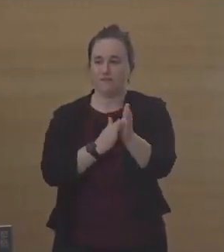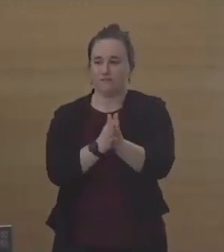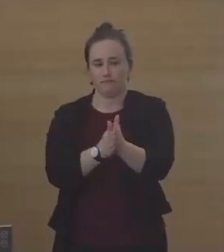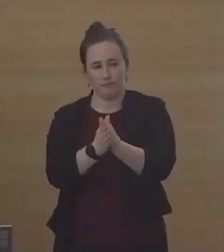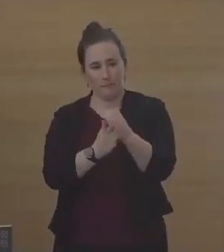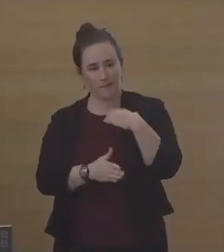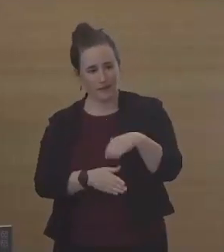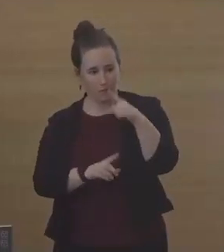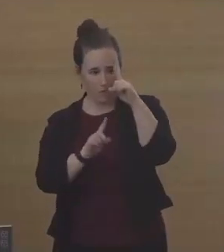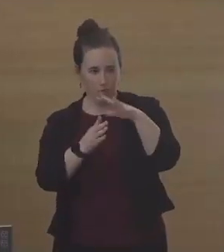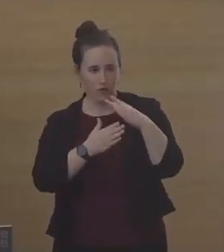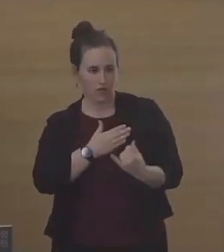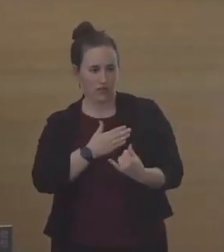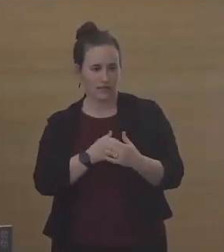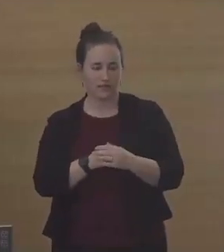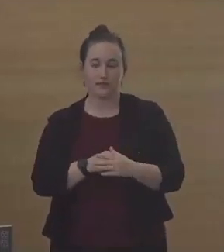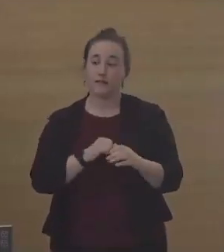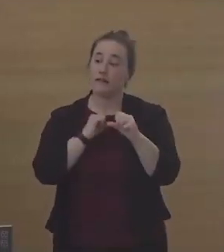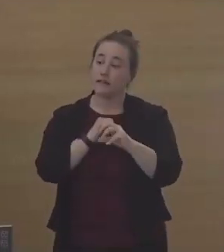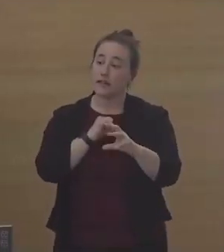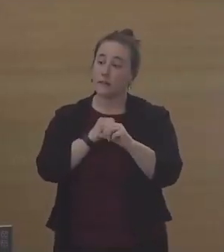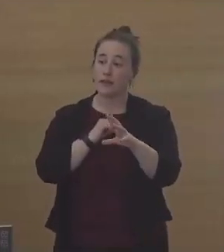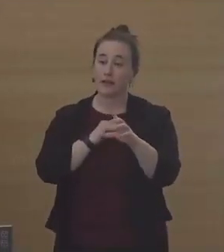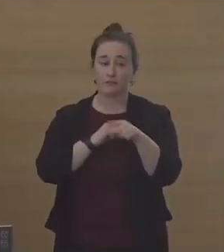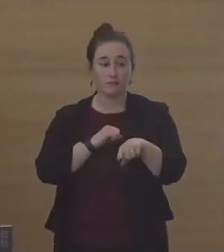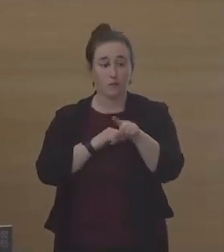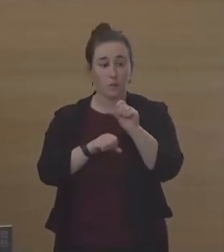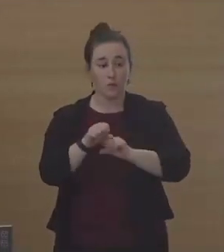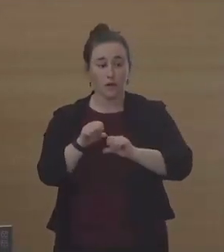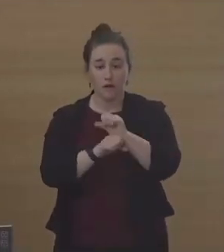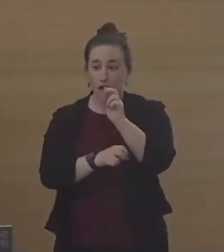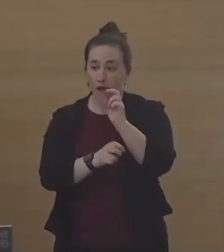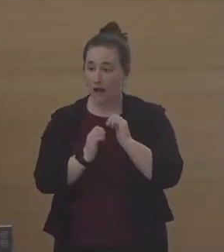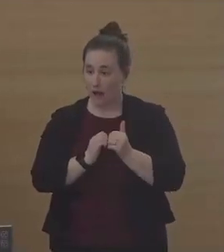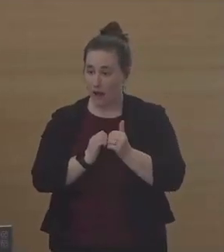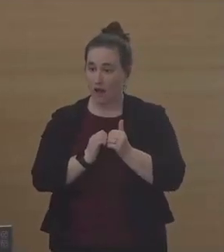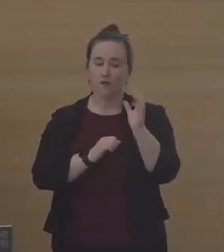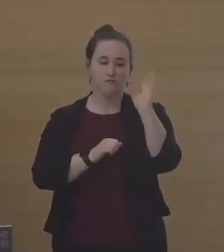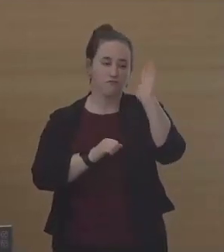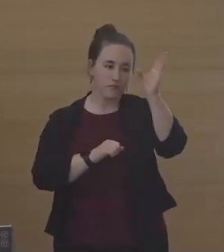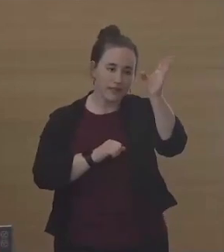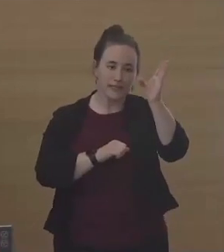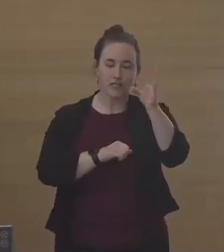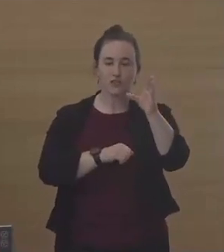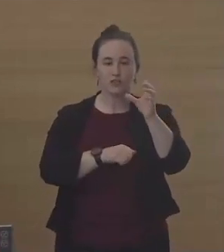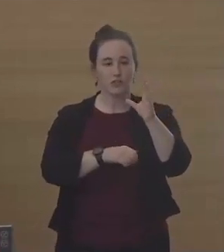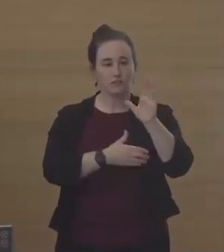The campaign committee does their work by doing presentations both virtually and in person,